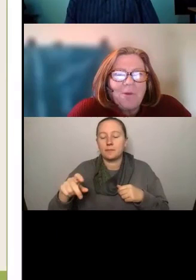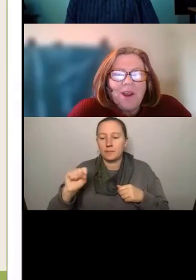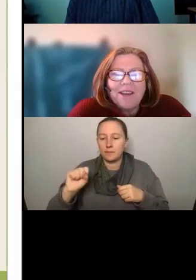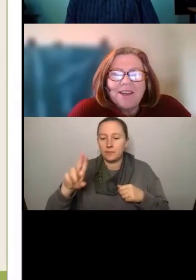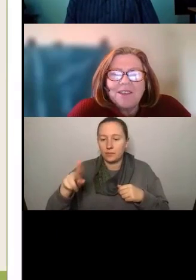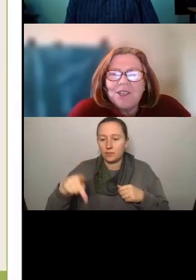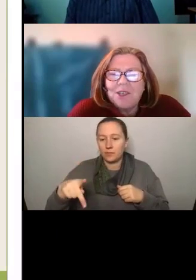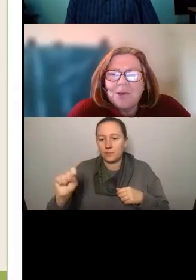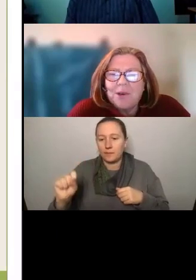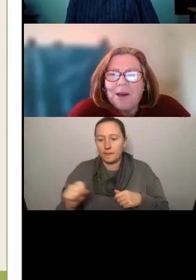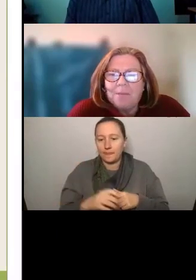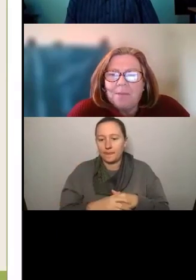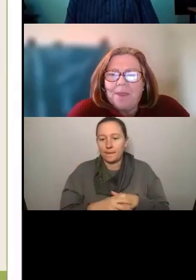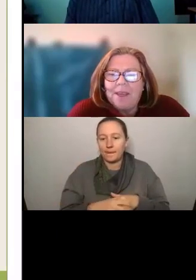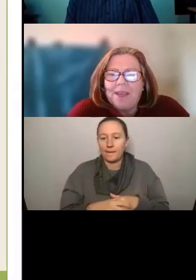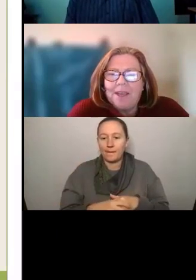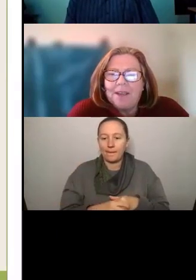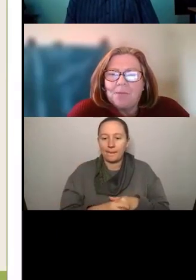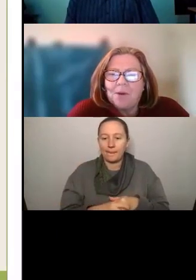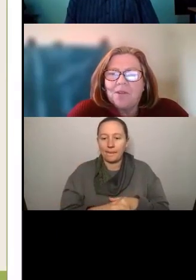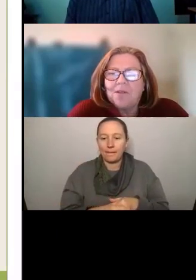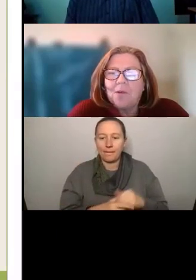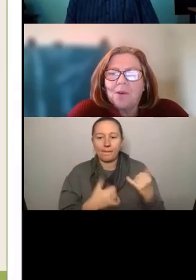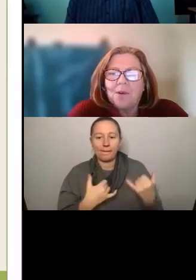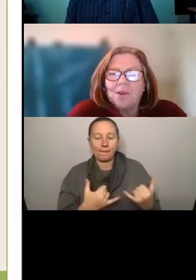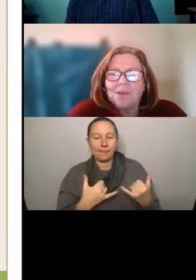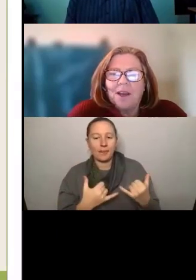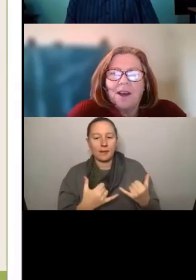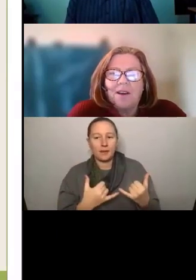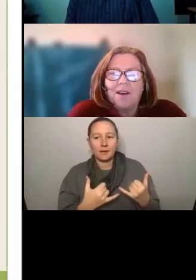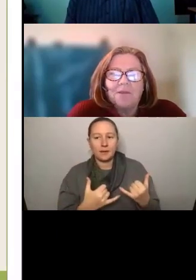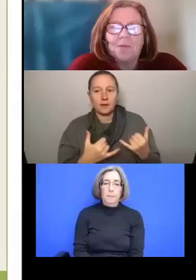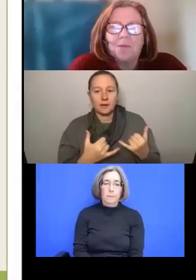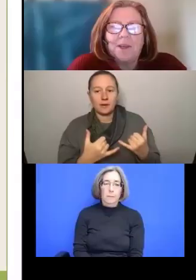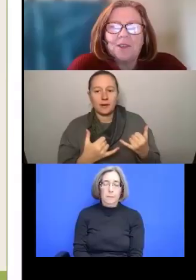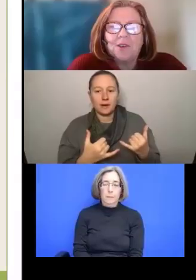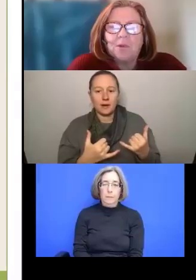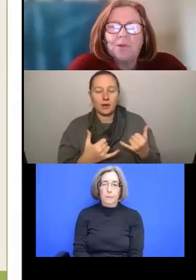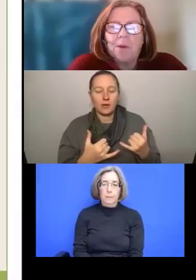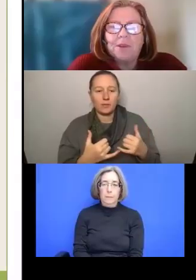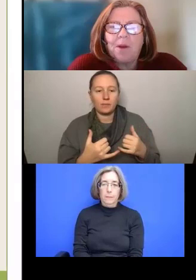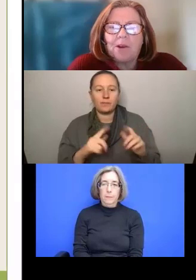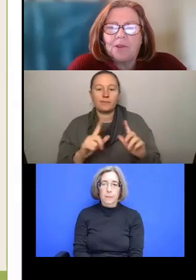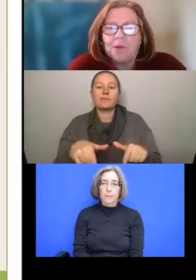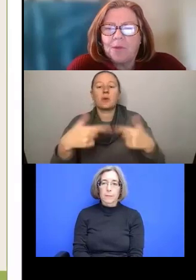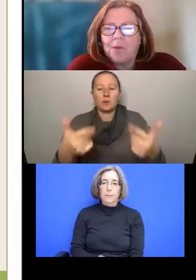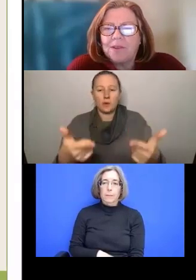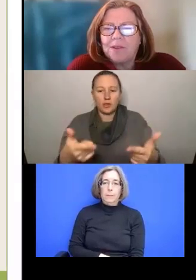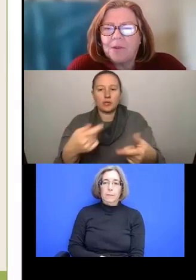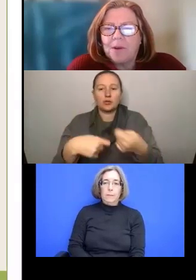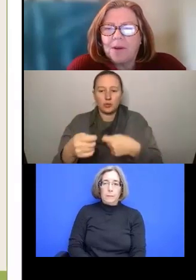Now, we're headed into the wonderful world of research performance progress reports or,